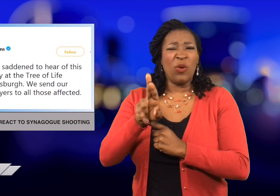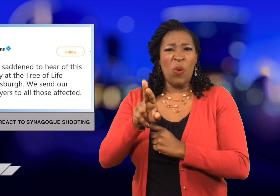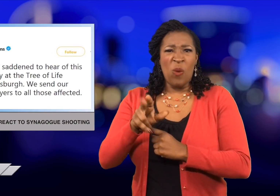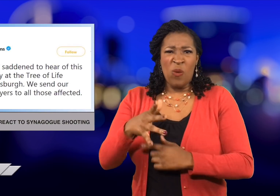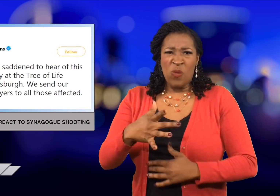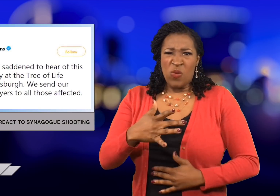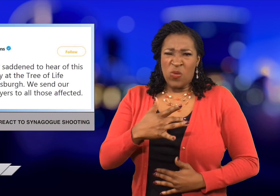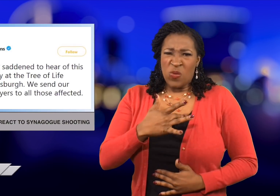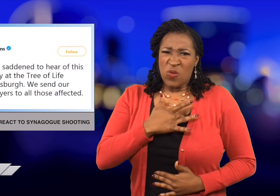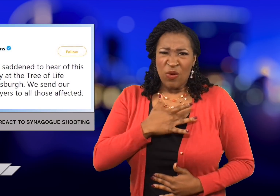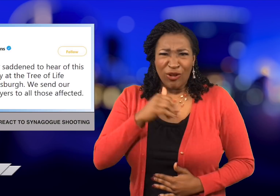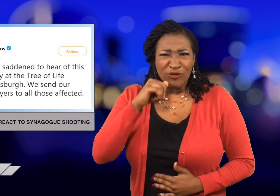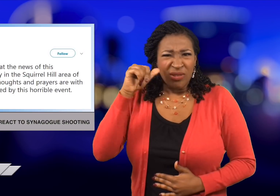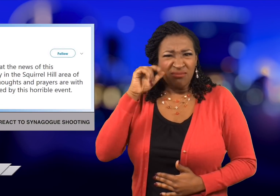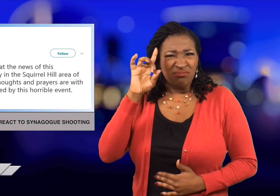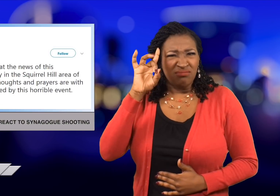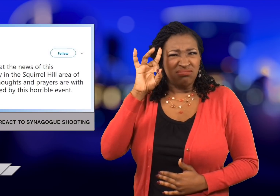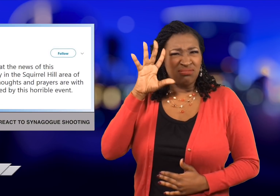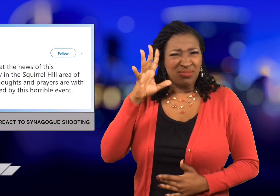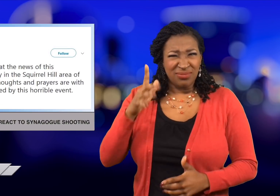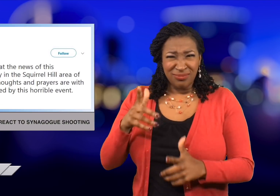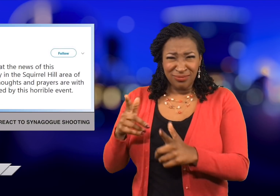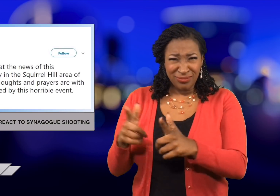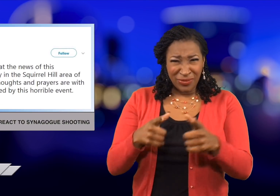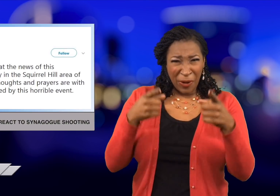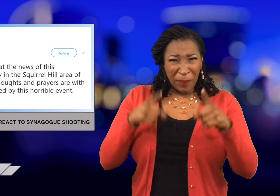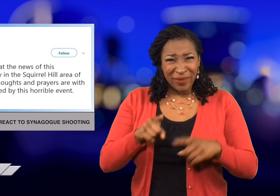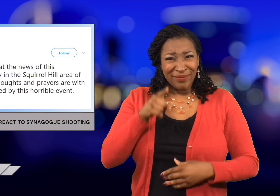at the Tree of Life synagogue.